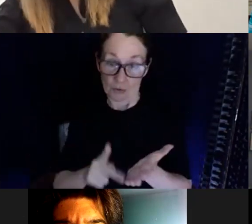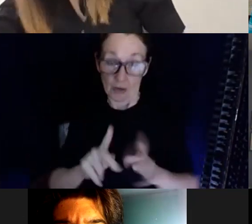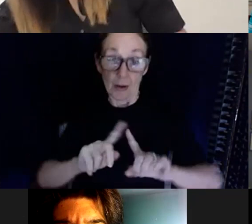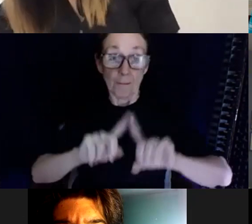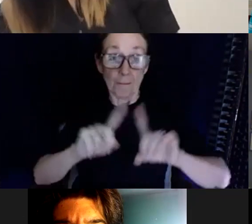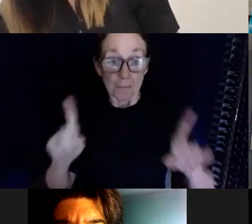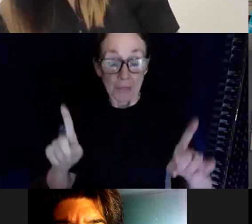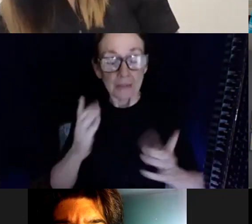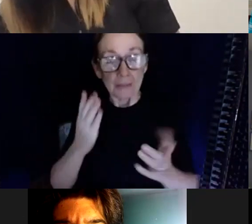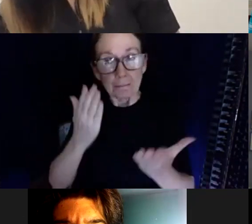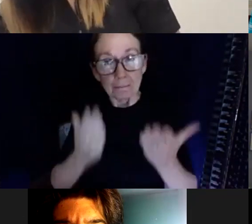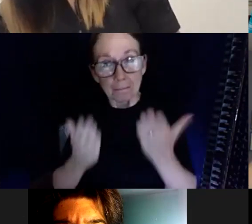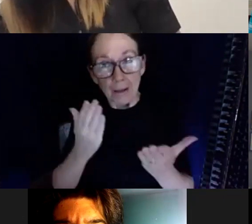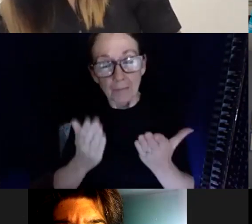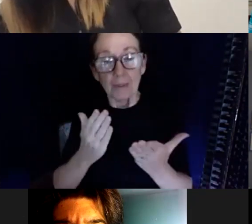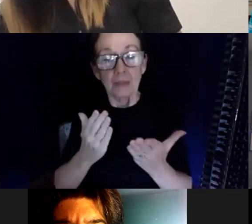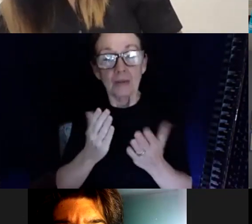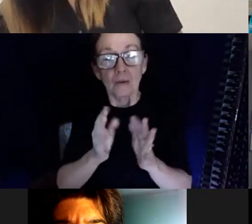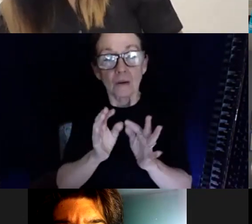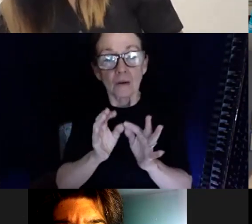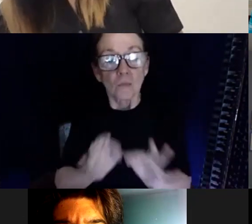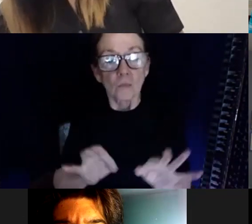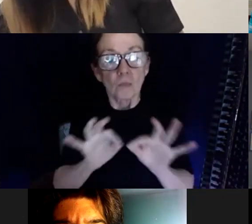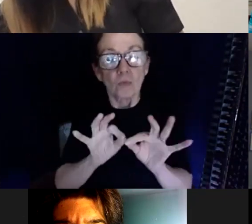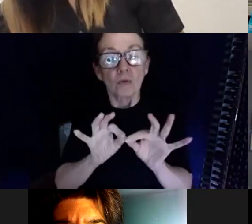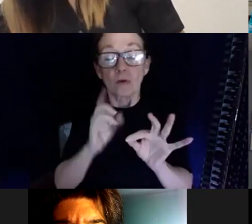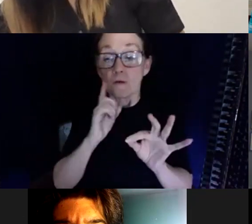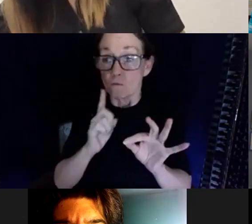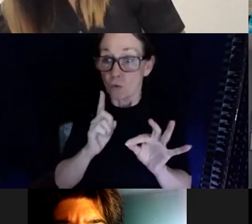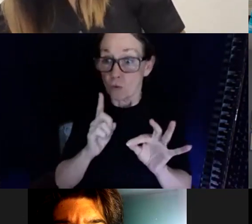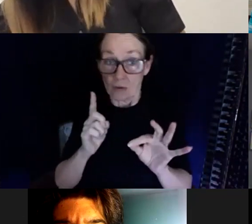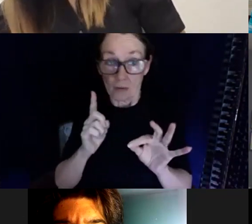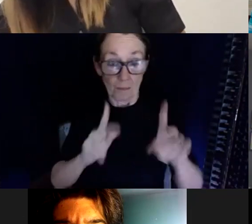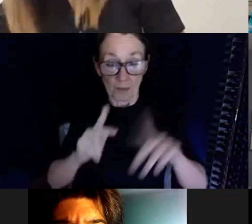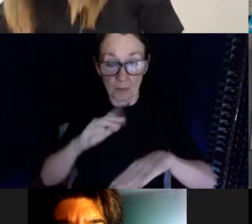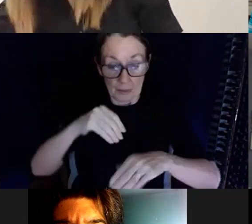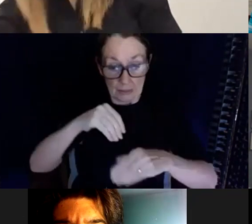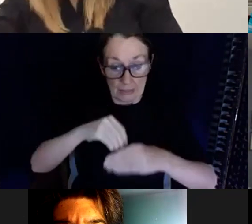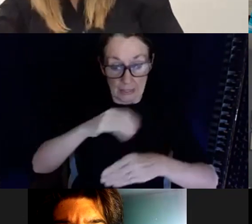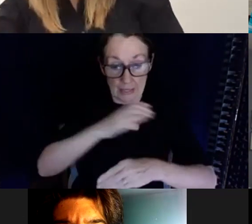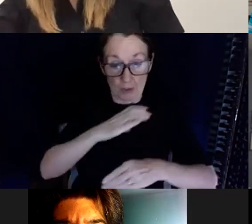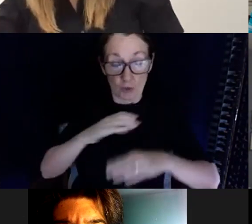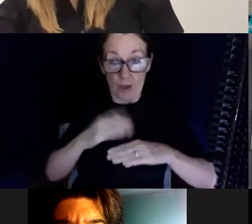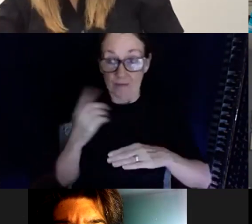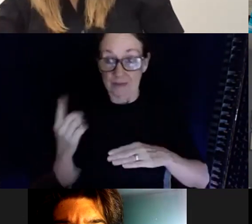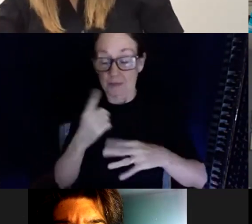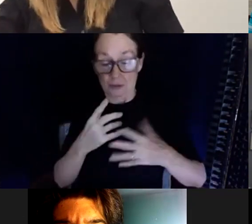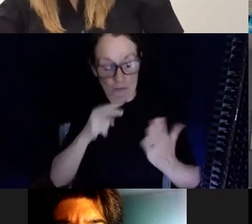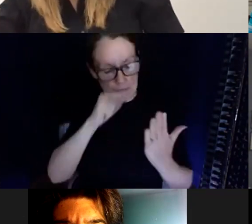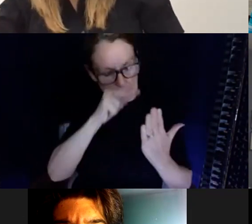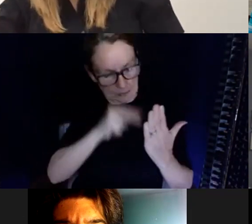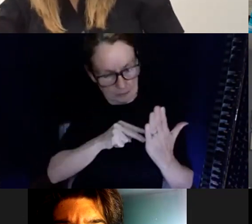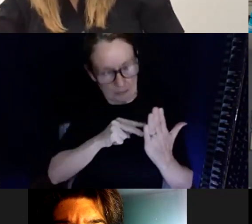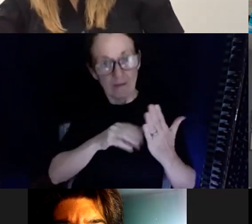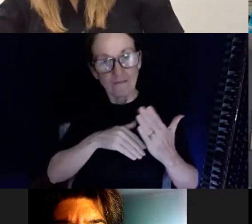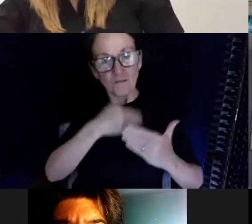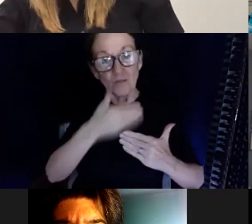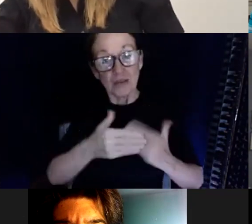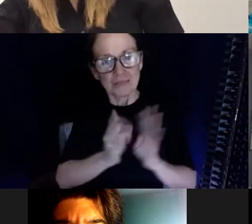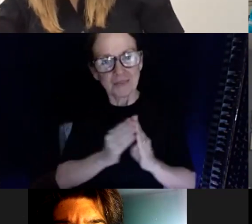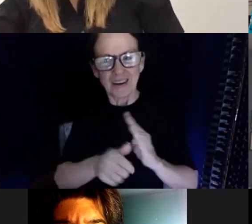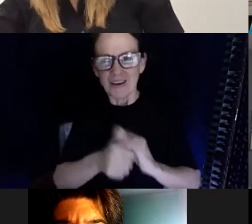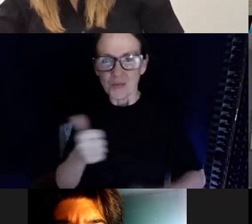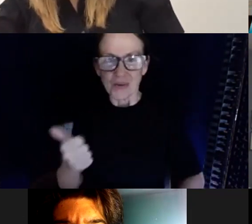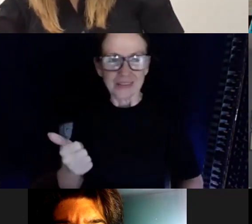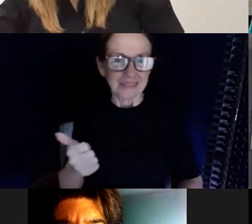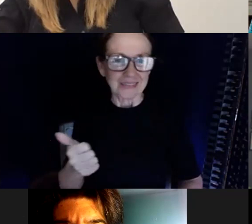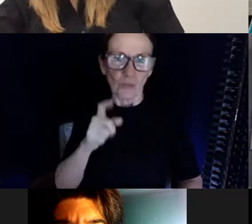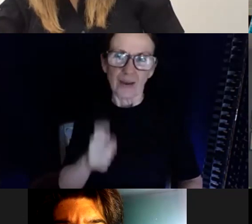I HAVE ONE POINT.